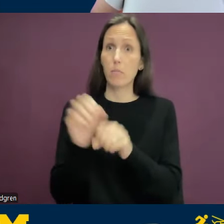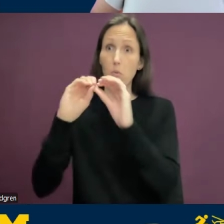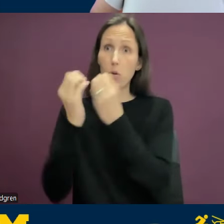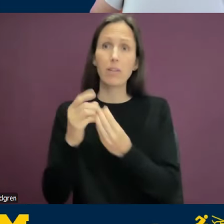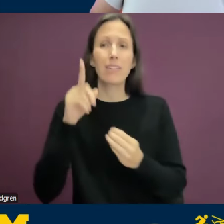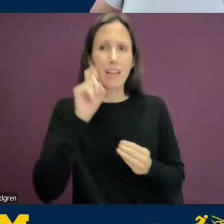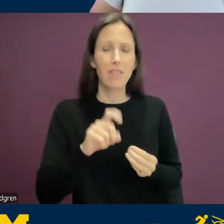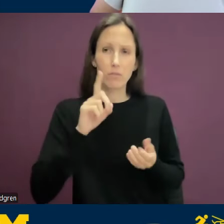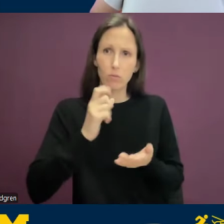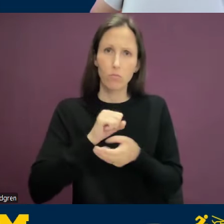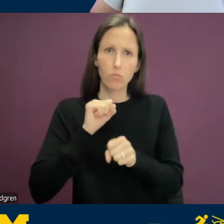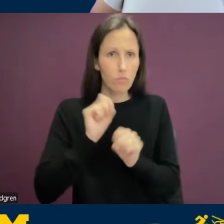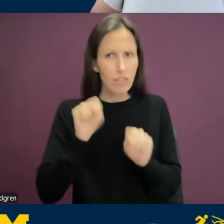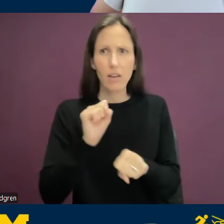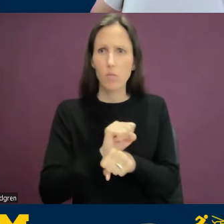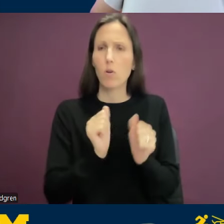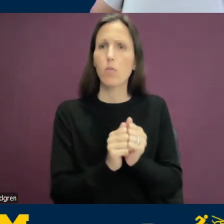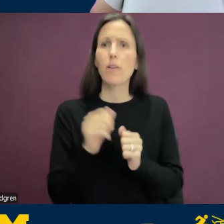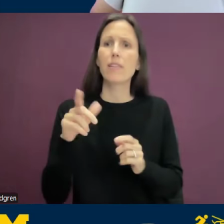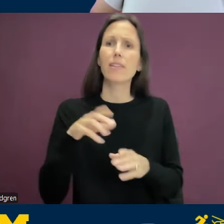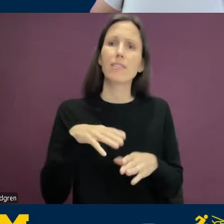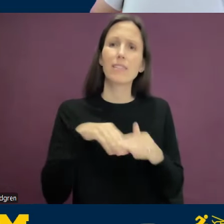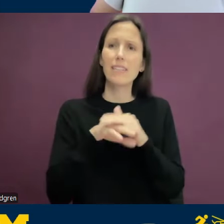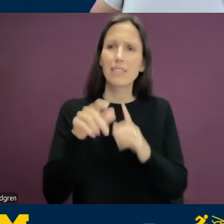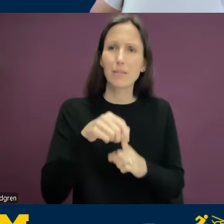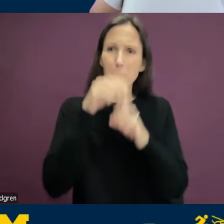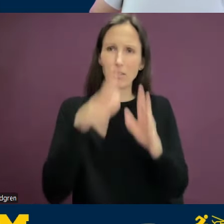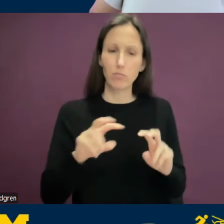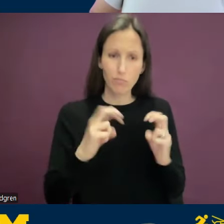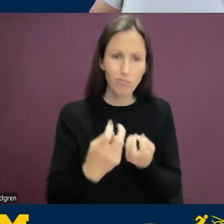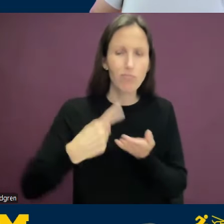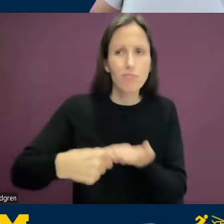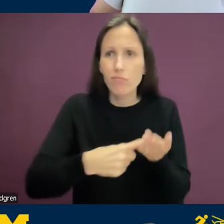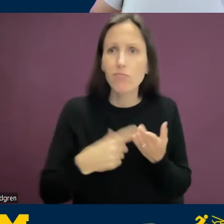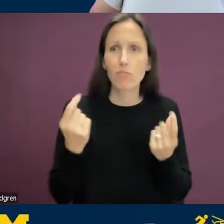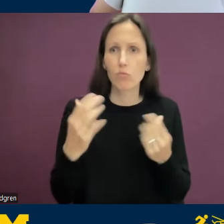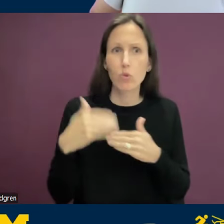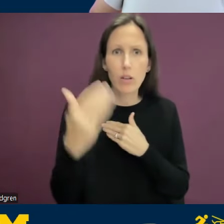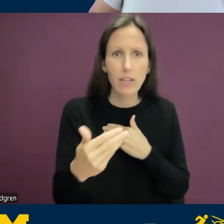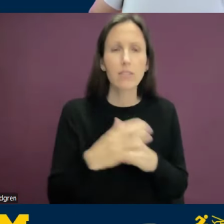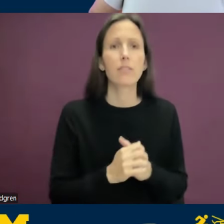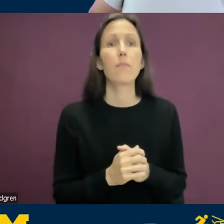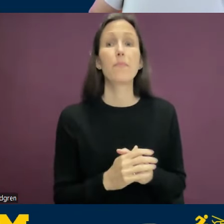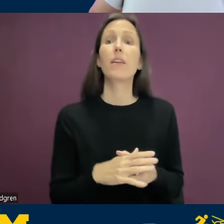Equally effective is a term used to describe alternative accommodations than those that may have been preferred by the employee,